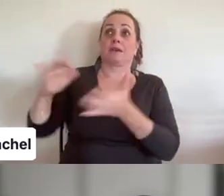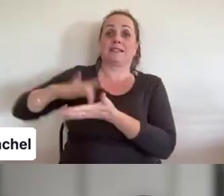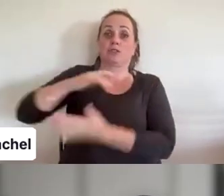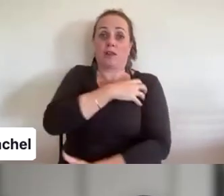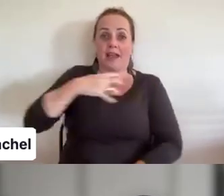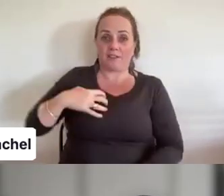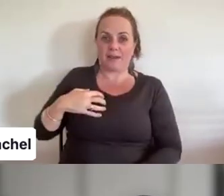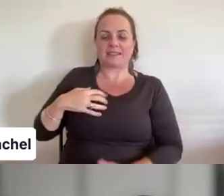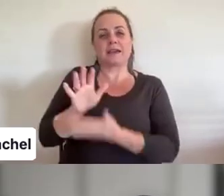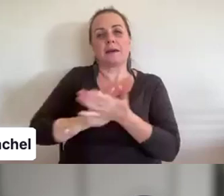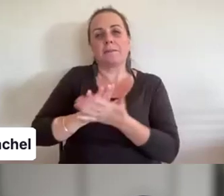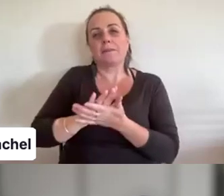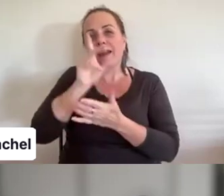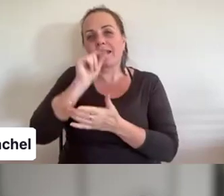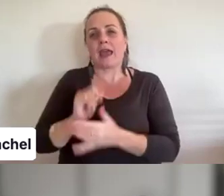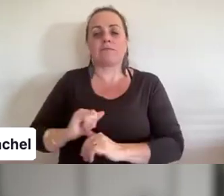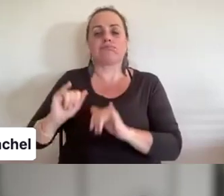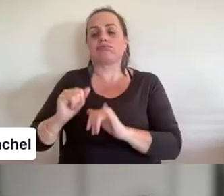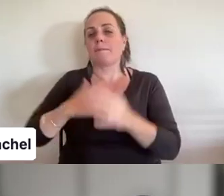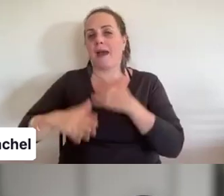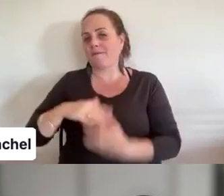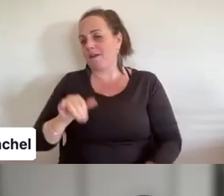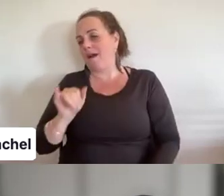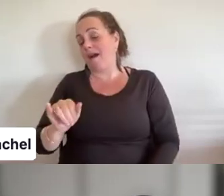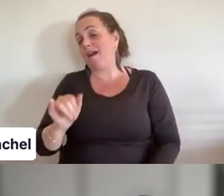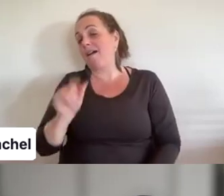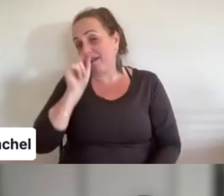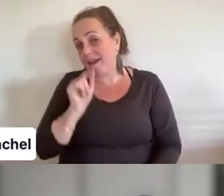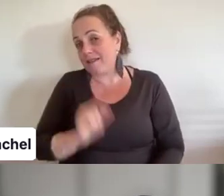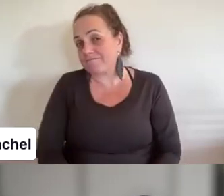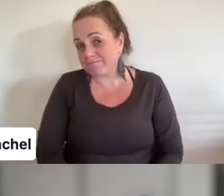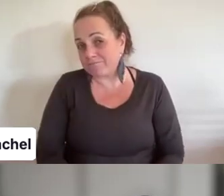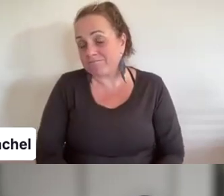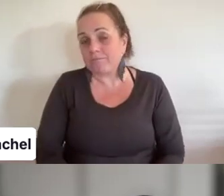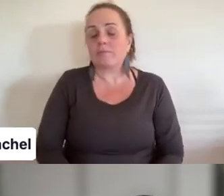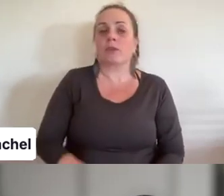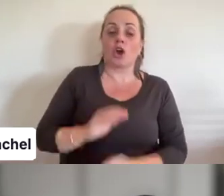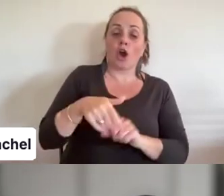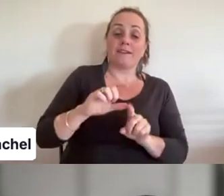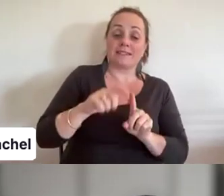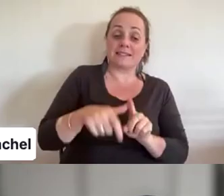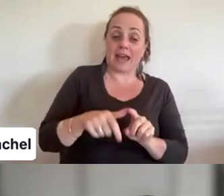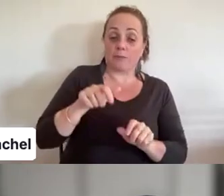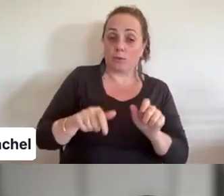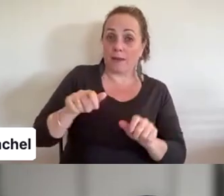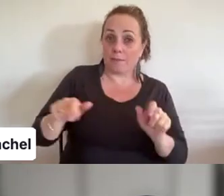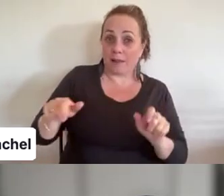to some not great behaviours. Where, in terms of for disabled people in particular, I think there